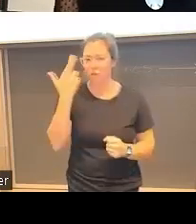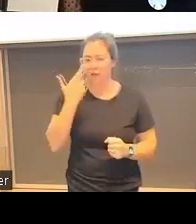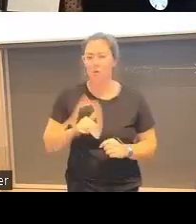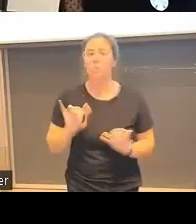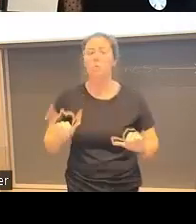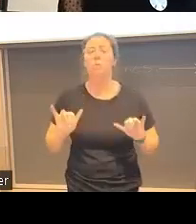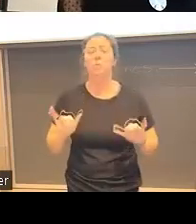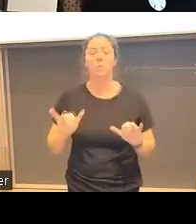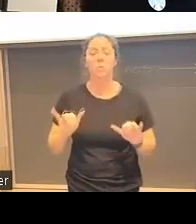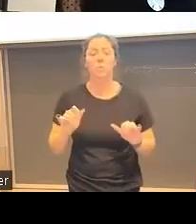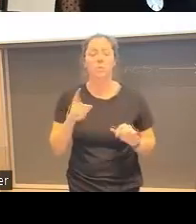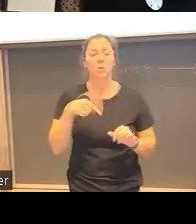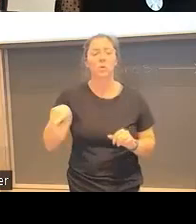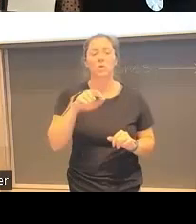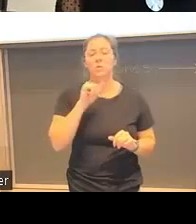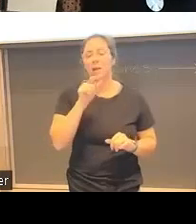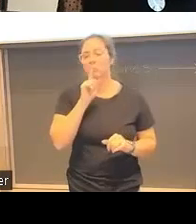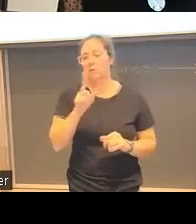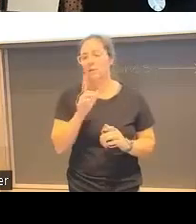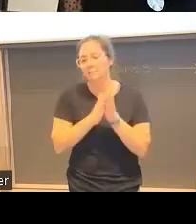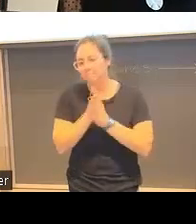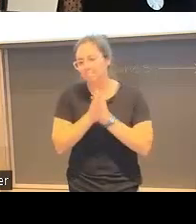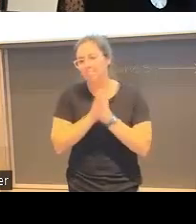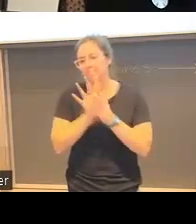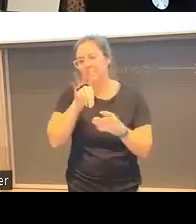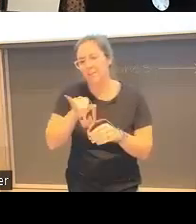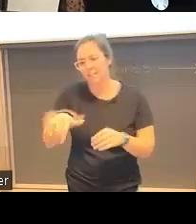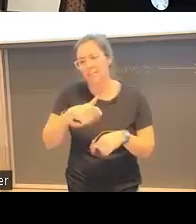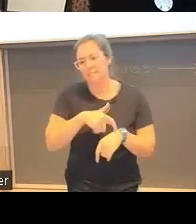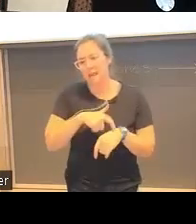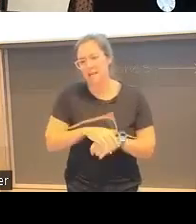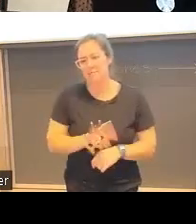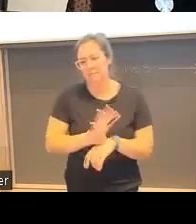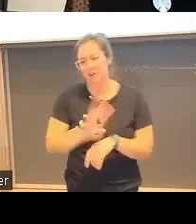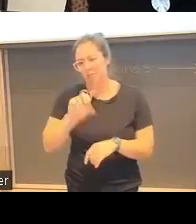interested in best practices and communication at that time of day myself included most of us